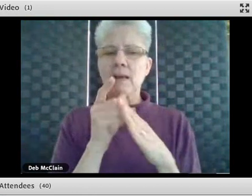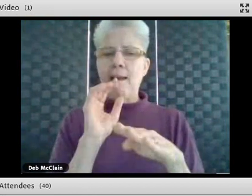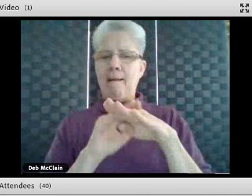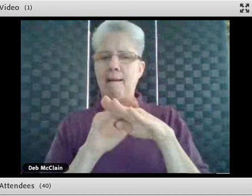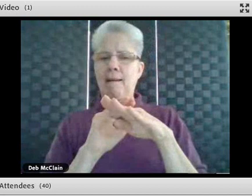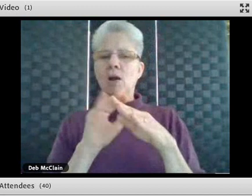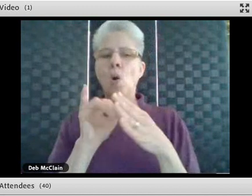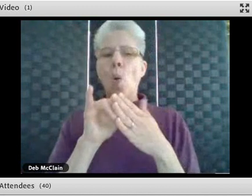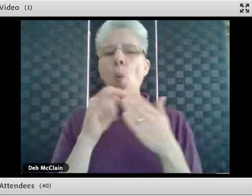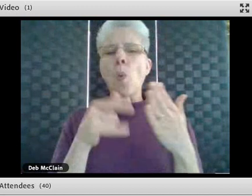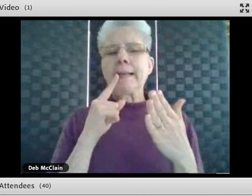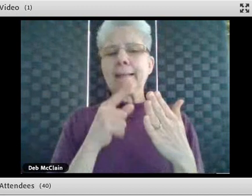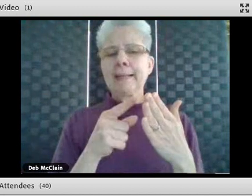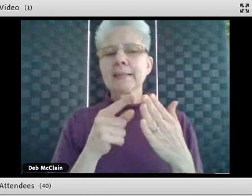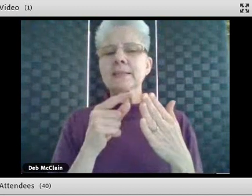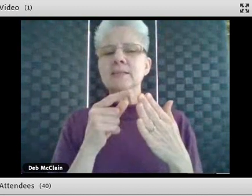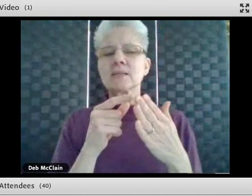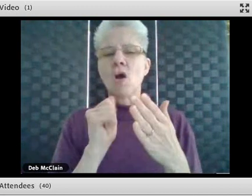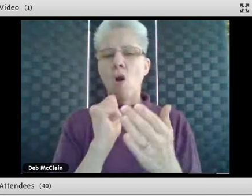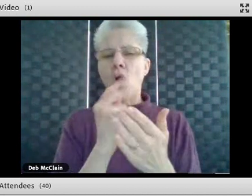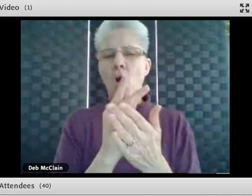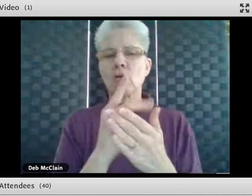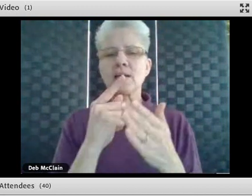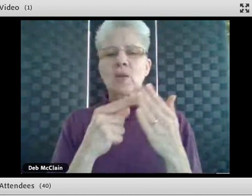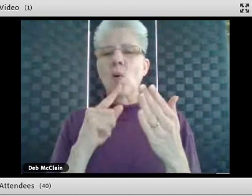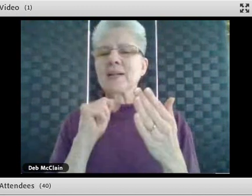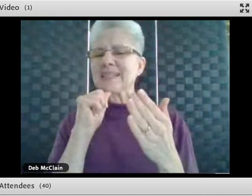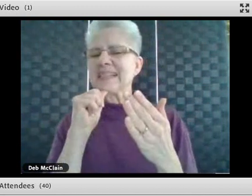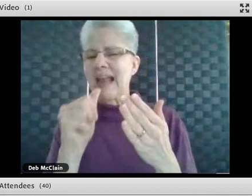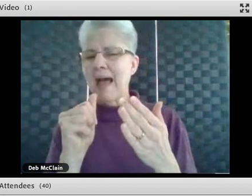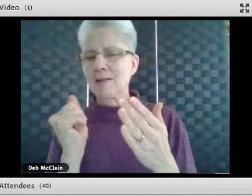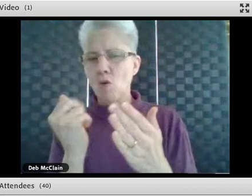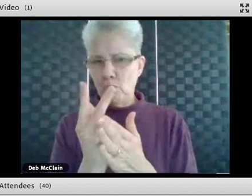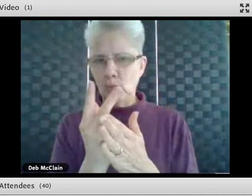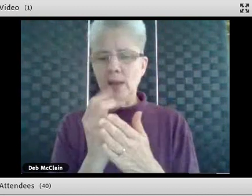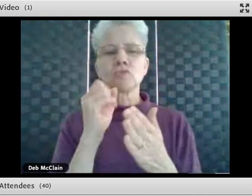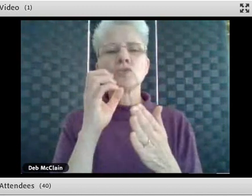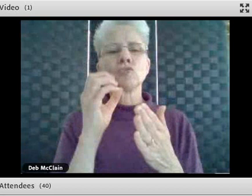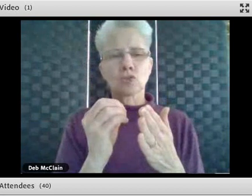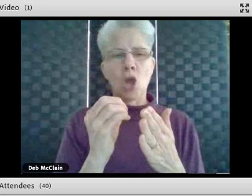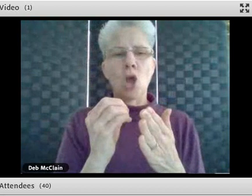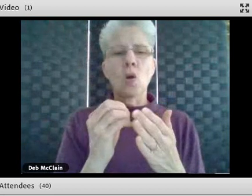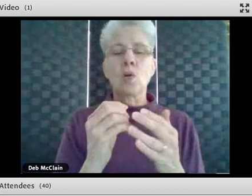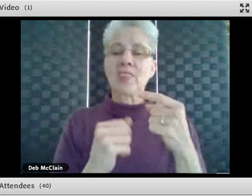of what is authorized and what's not. Okay? So, in this case, we just want to click